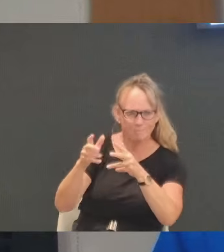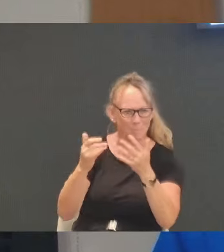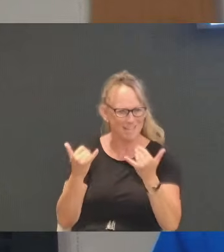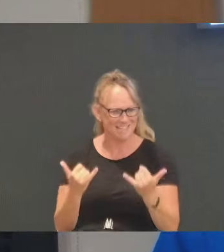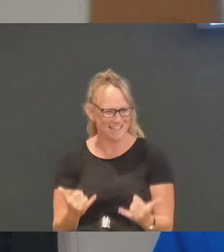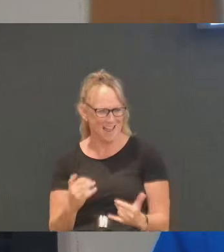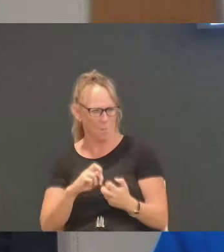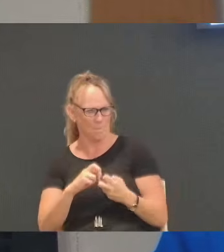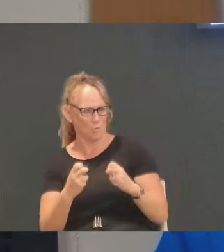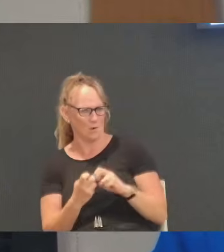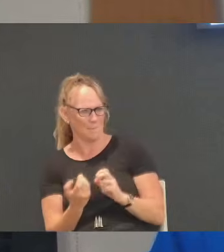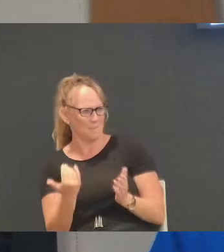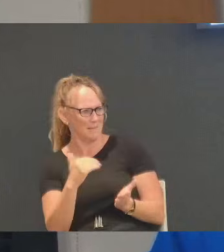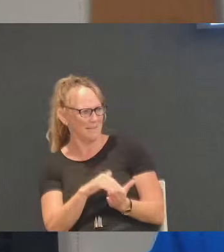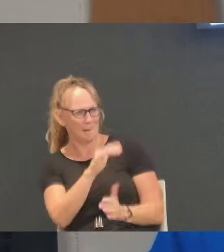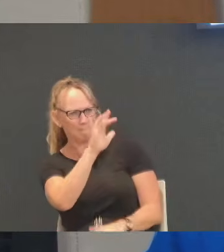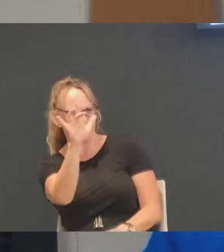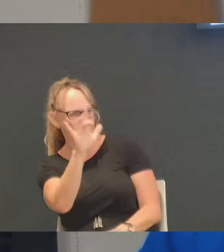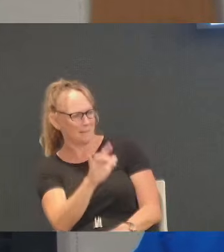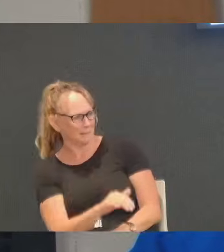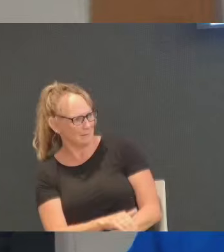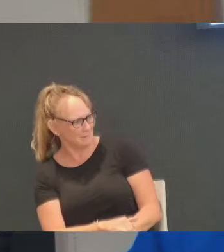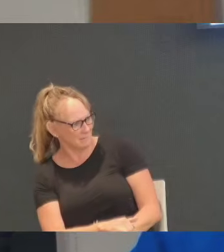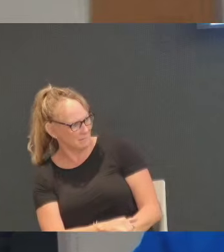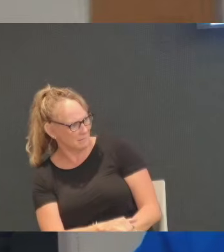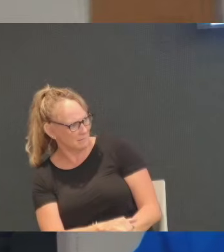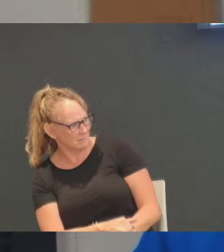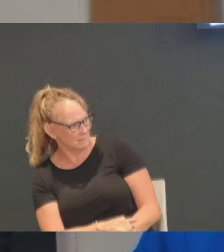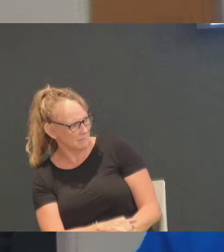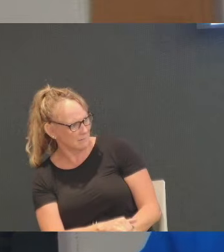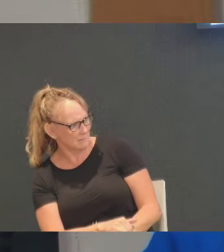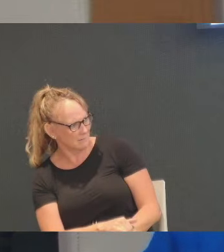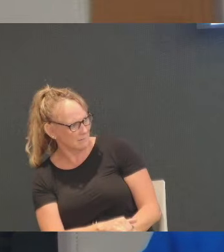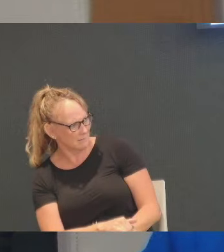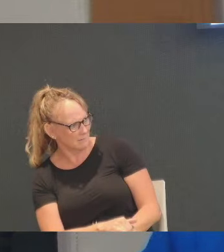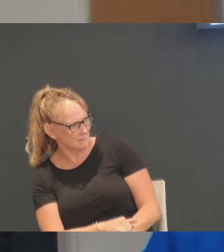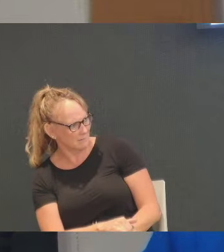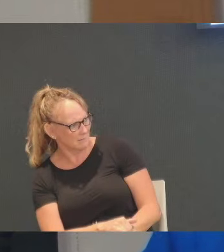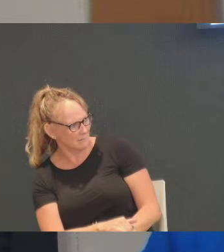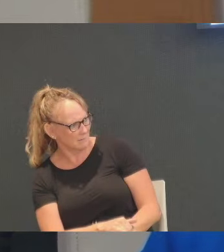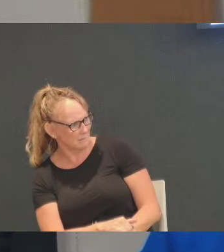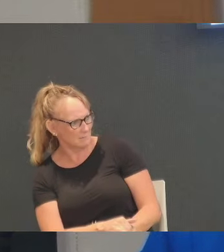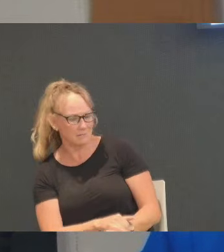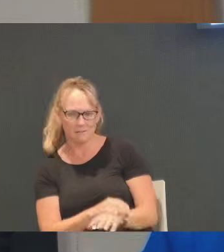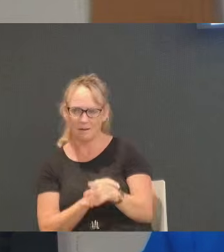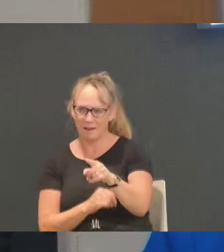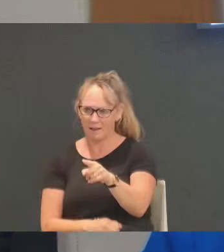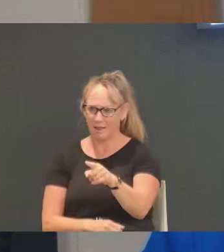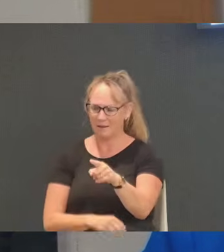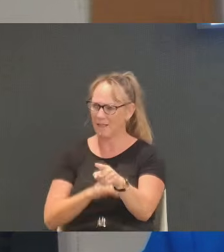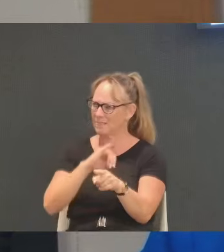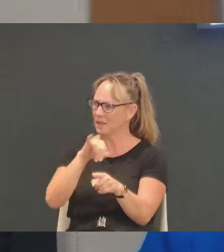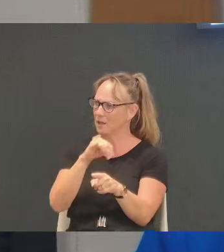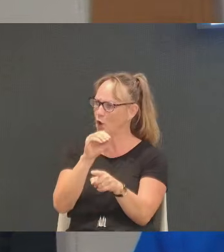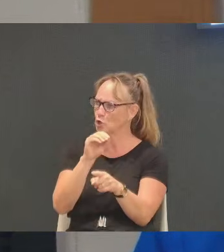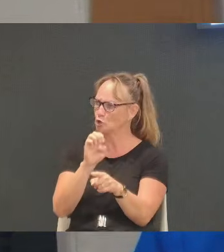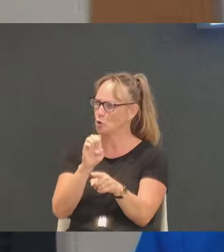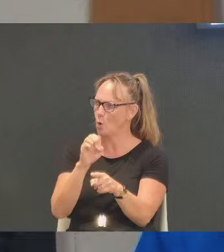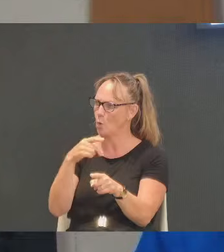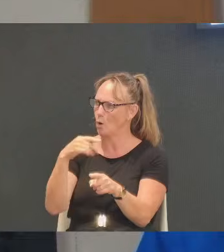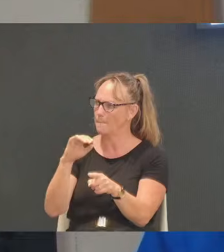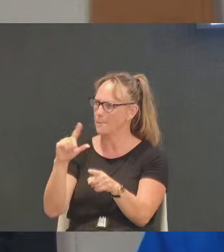it's completely blank. And I was told by Joe Paul I believe that when we set the system up we set it